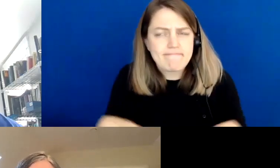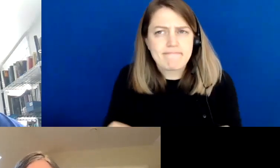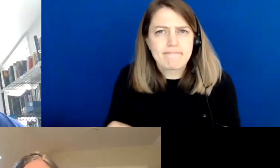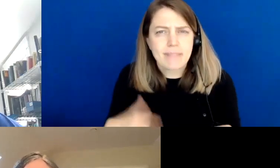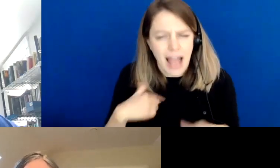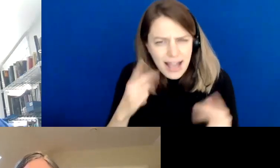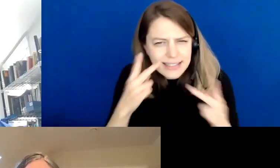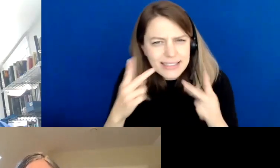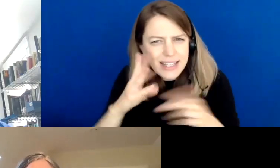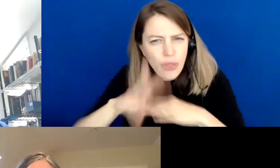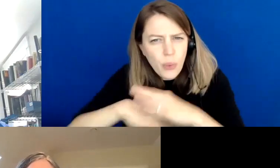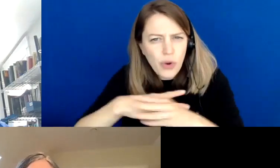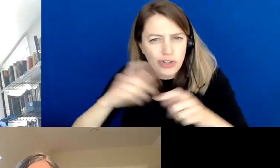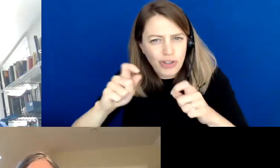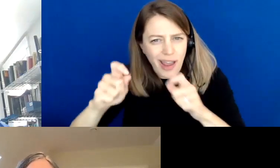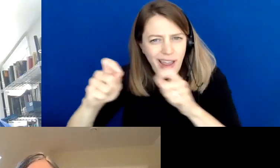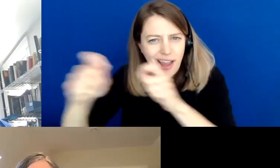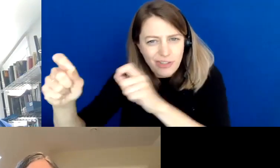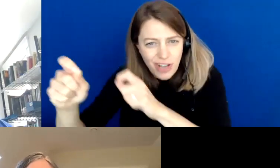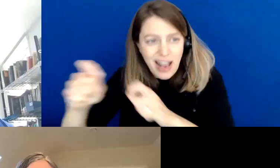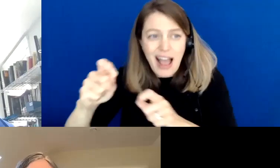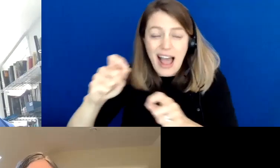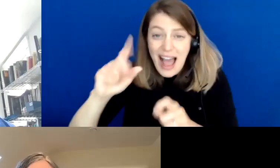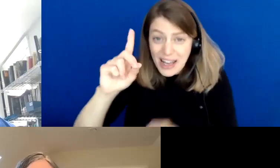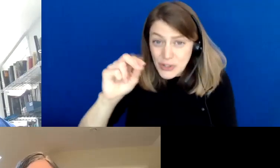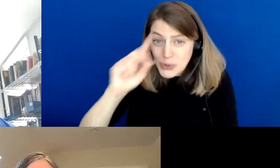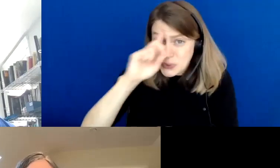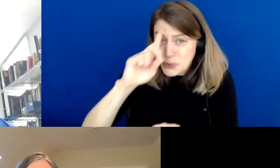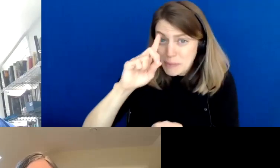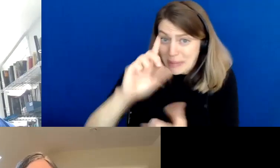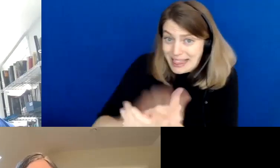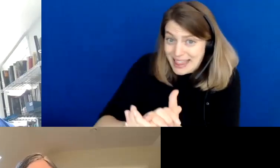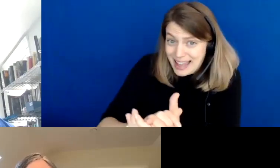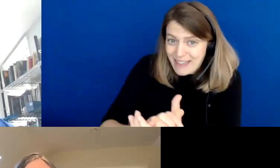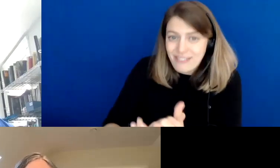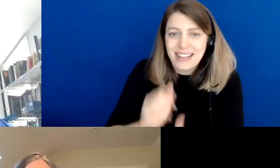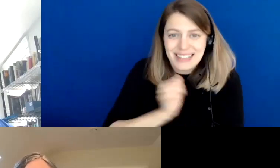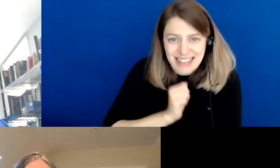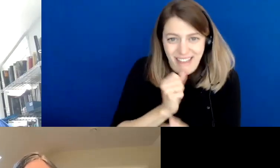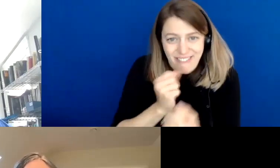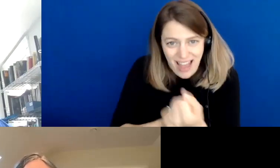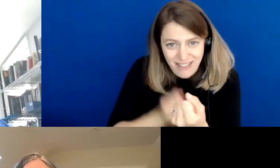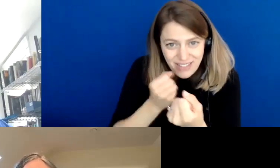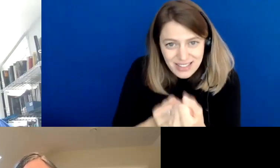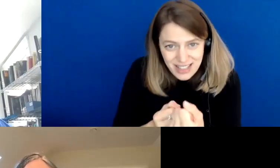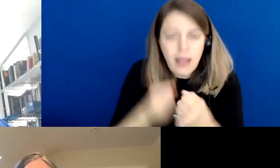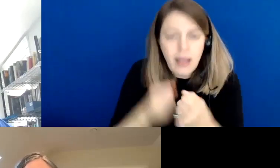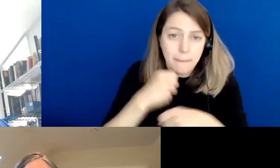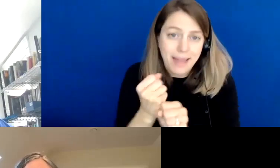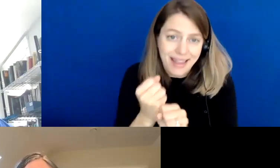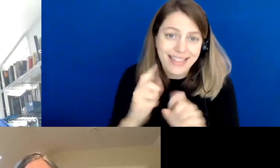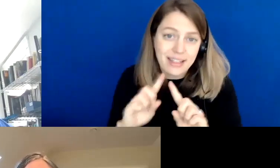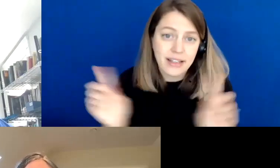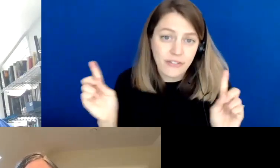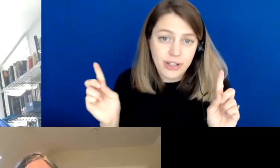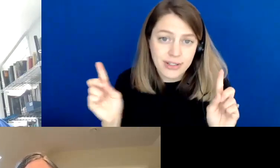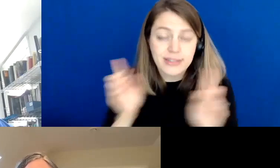I really believe it is the voice of self-advocates that has made the difference, and I think it's the voice of self-advocates that is